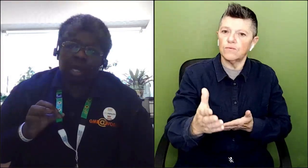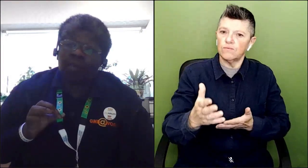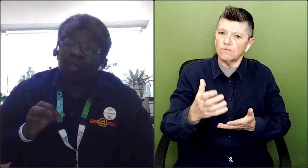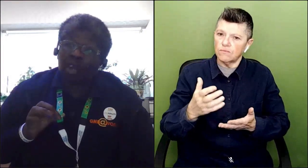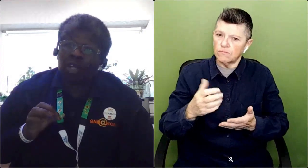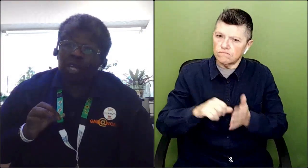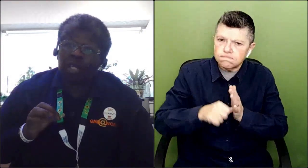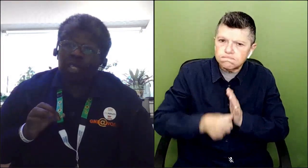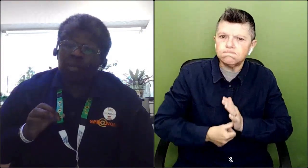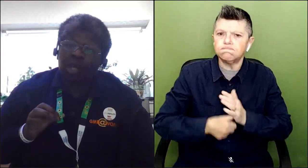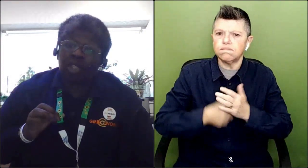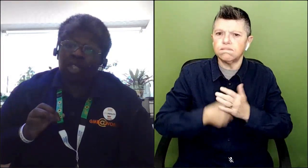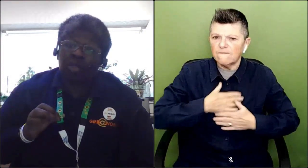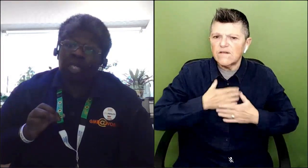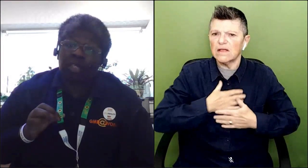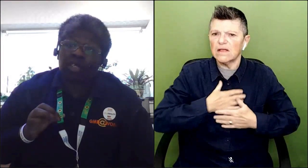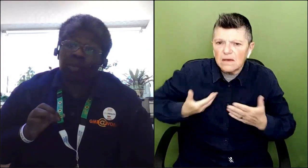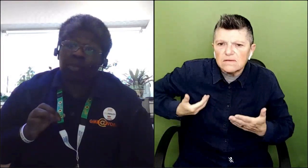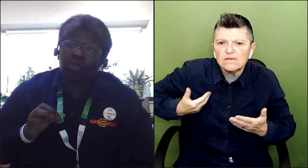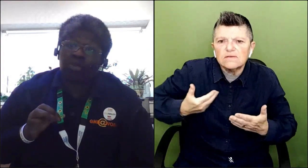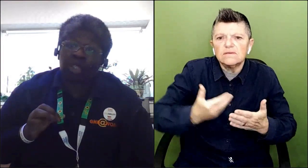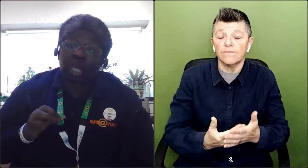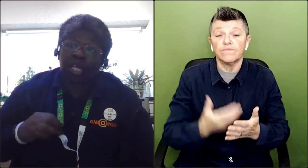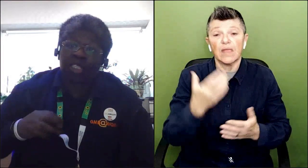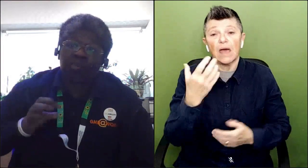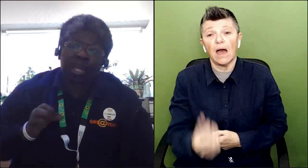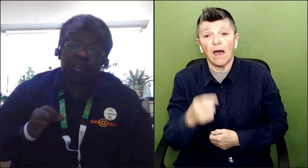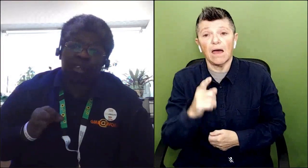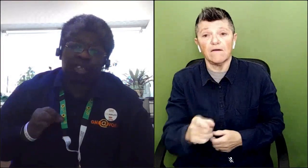I have a colleague that's part of United Hospital Trust that has the background of this, and